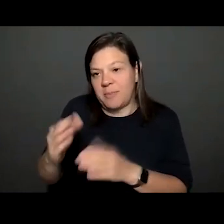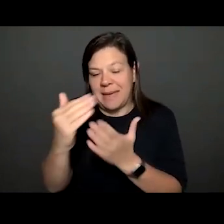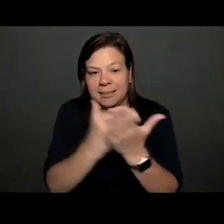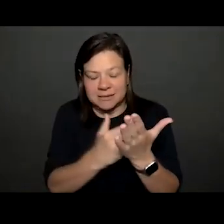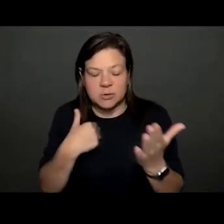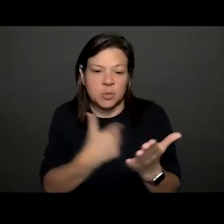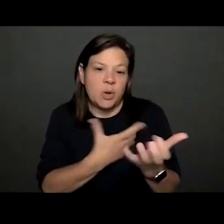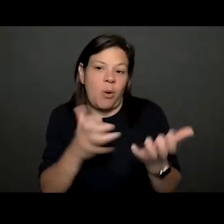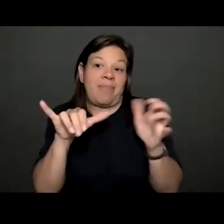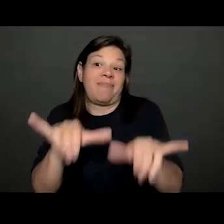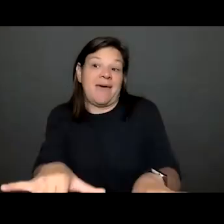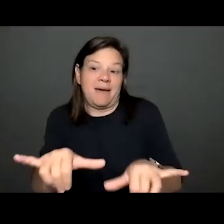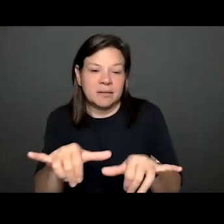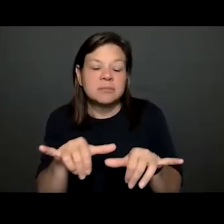THE RECORD I.D. IS JUST THE HubSpot OBJECT I.D.